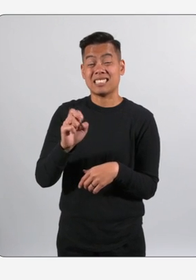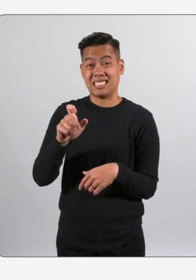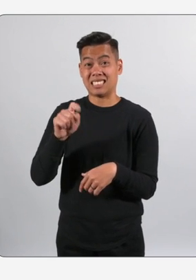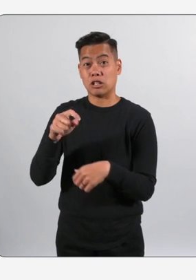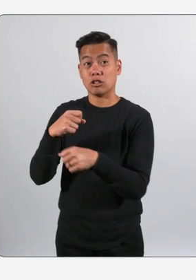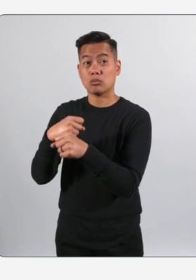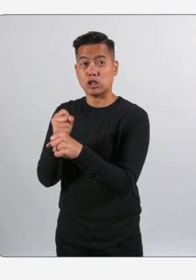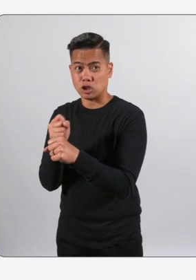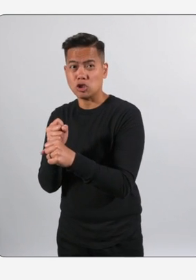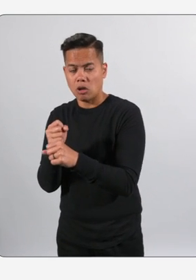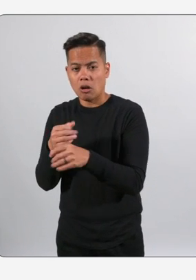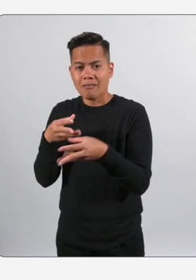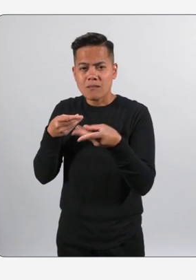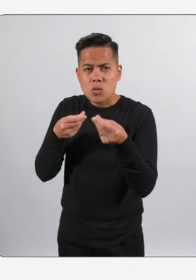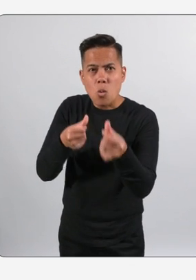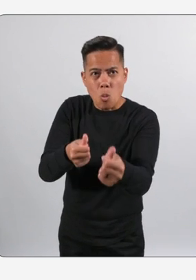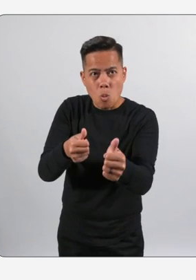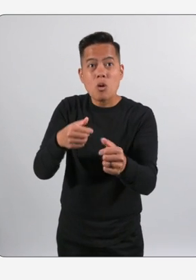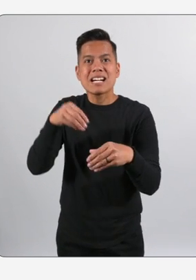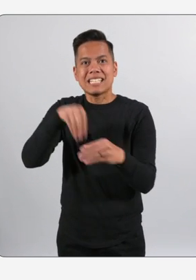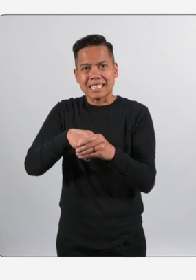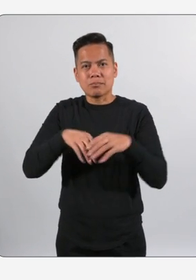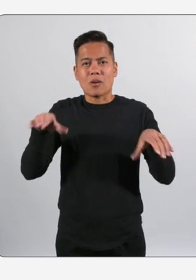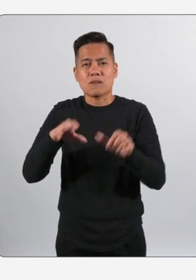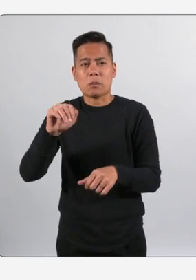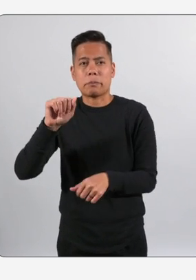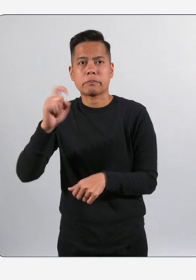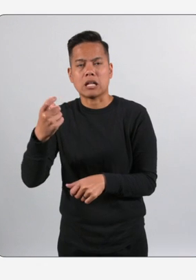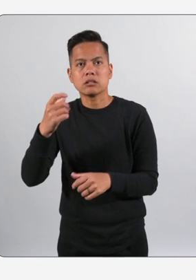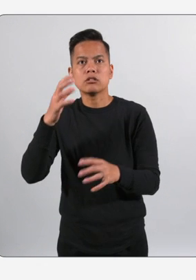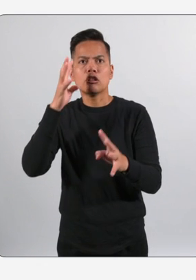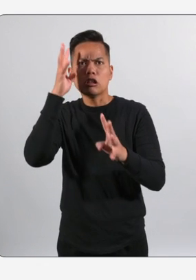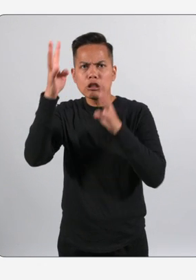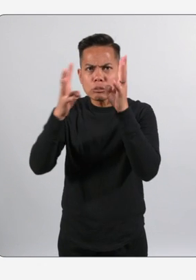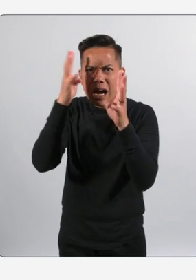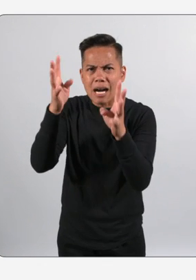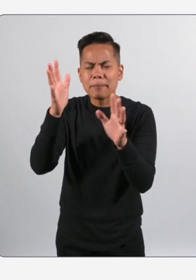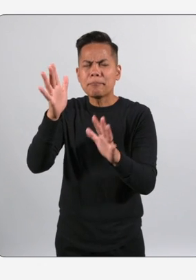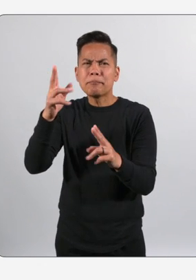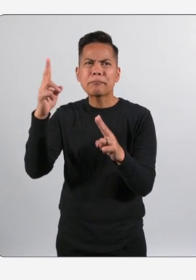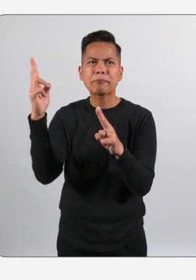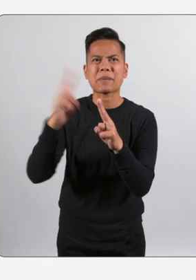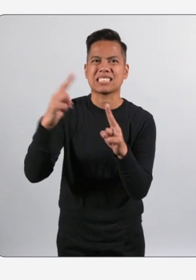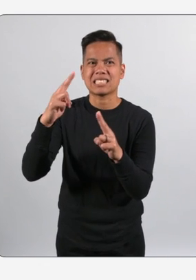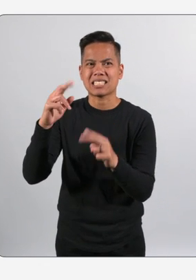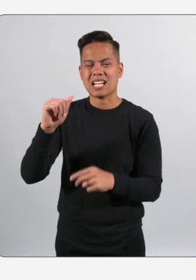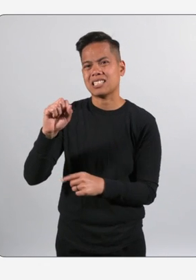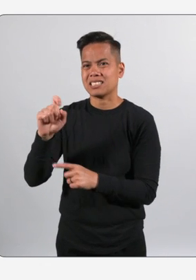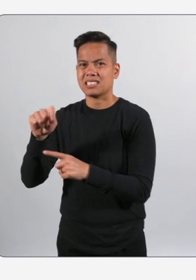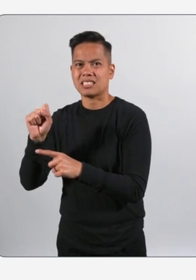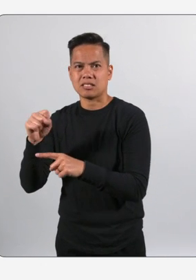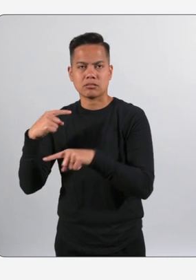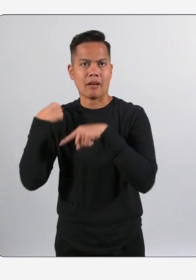create and curate best in class assets easier than ever. To get started, you simply enter your Web site.